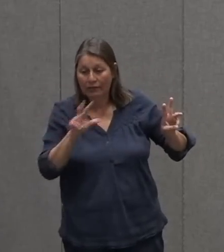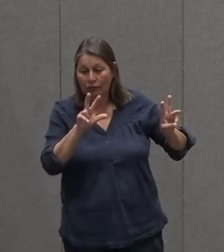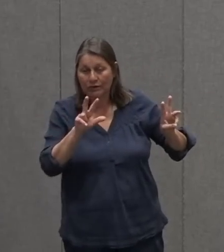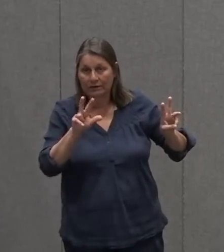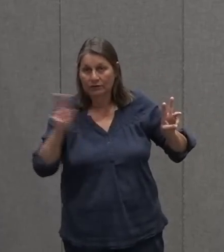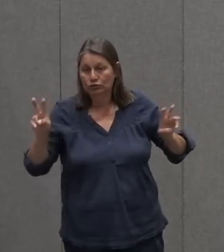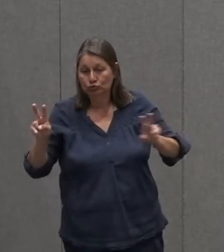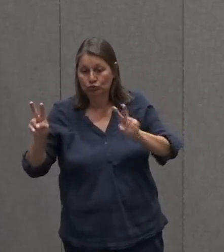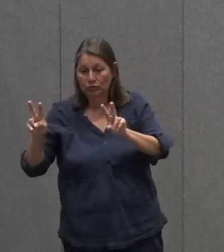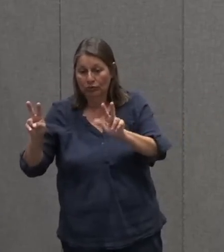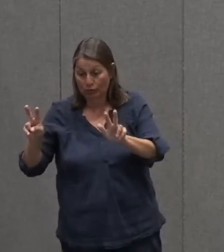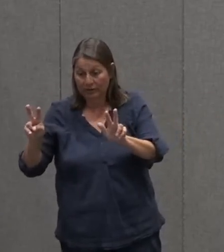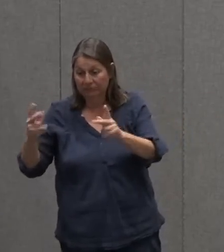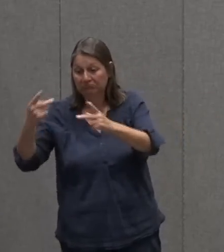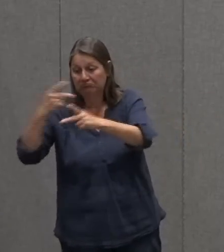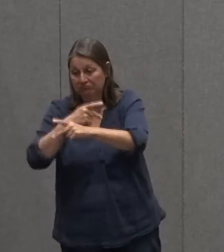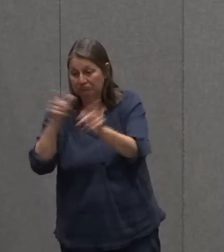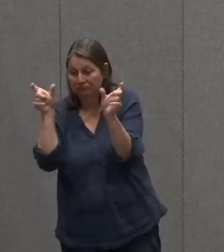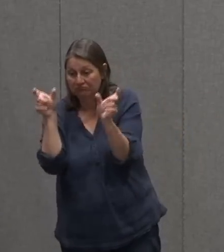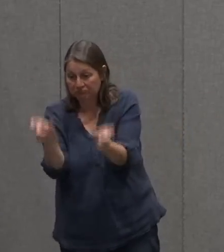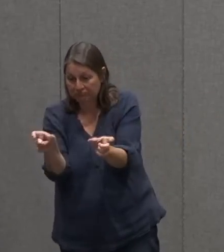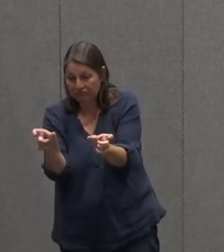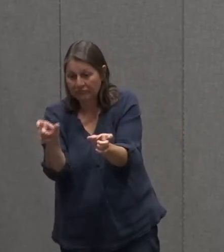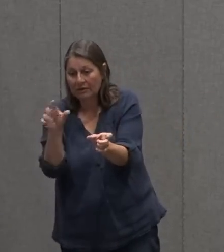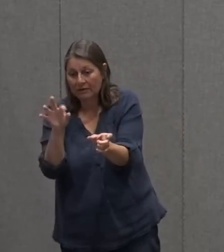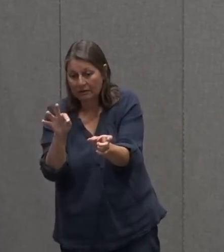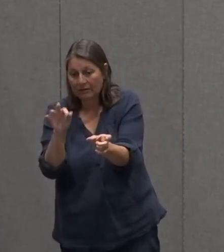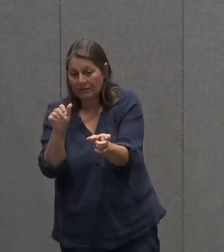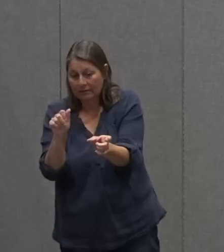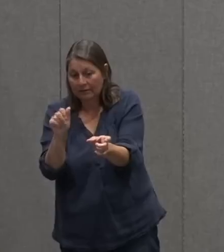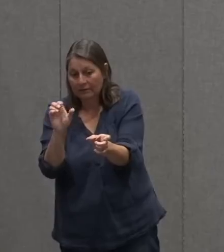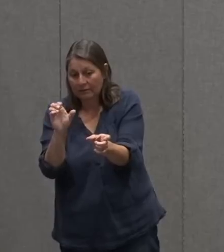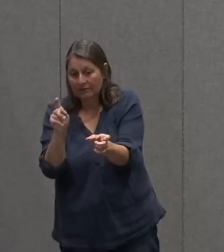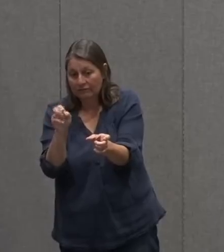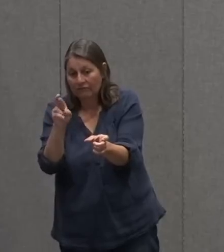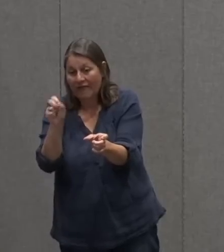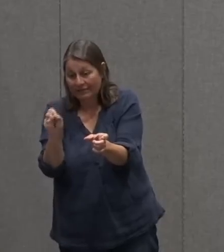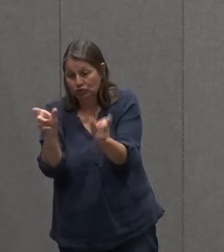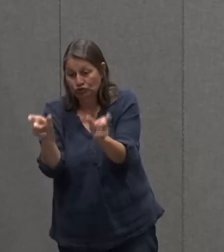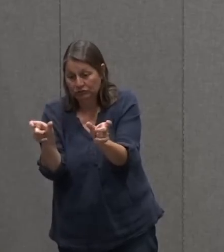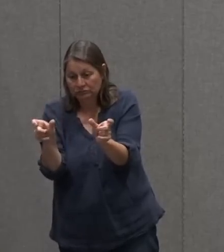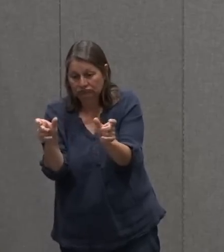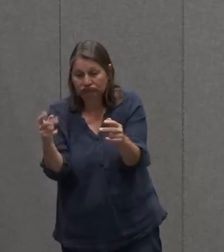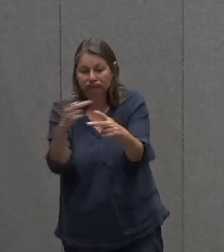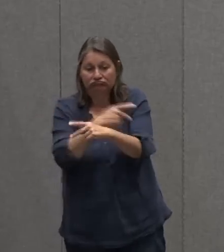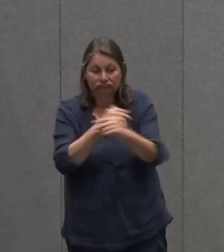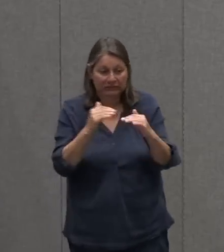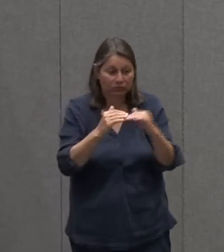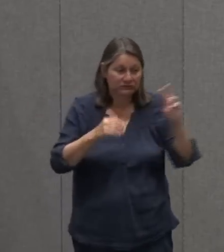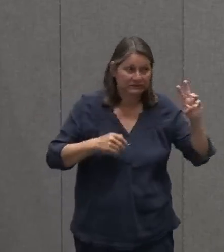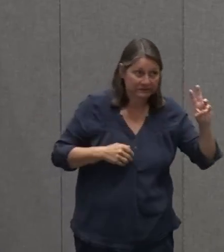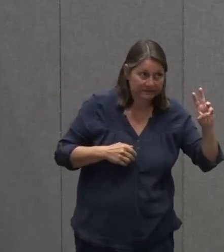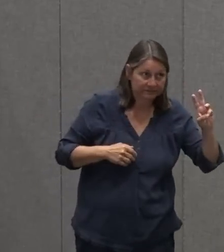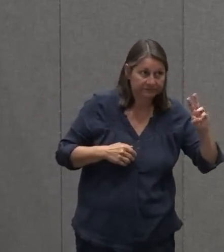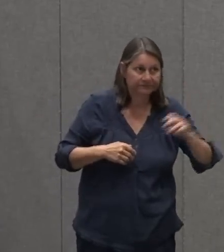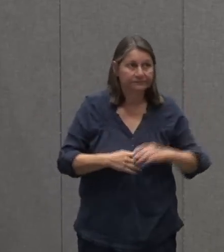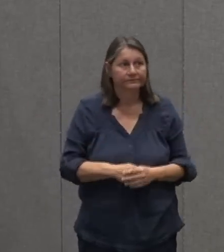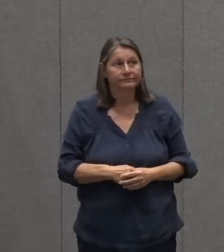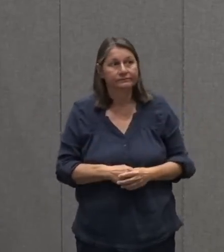So that was our first one from last time. Then the next one we had was multiples.